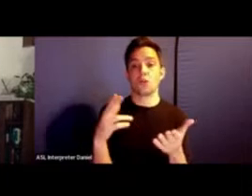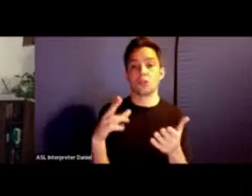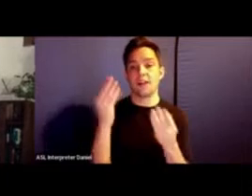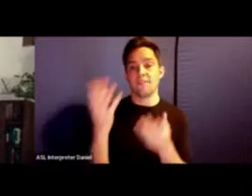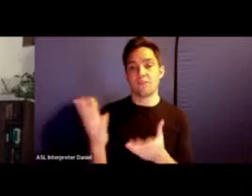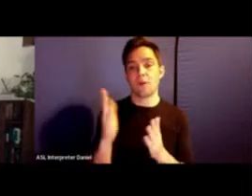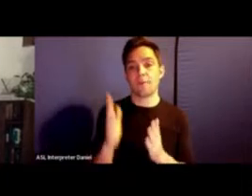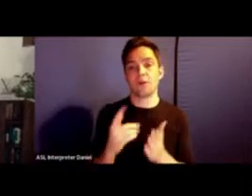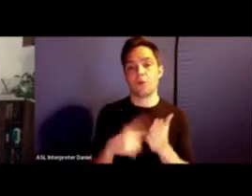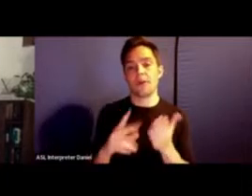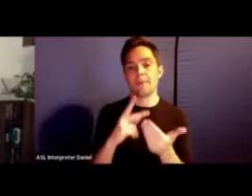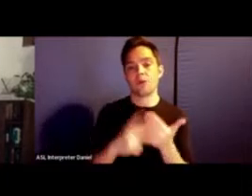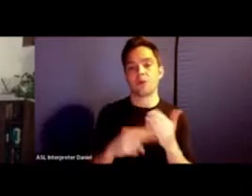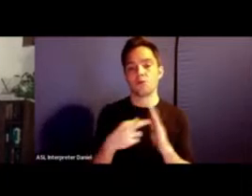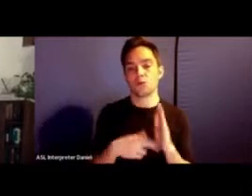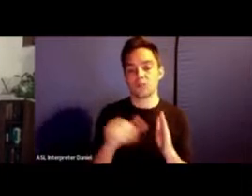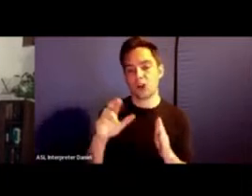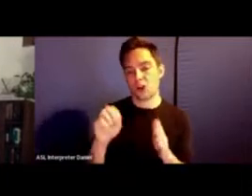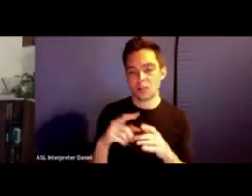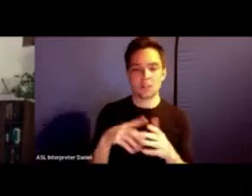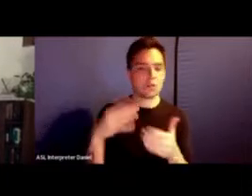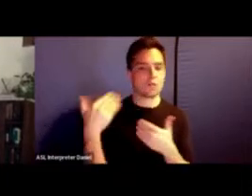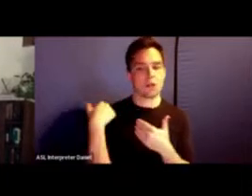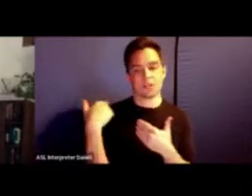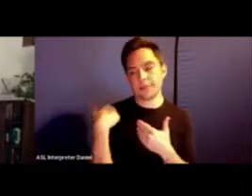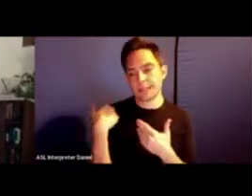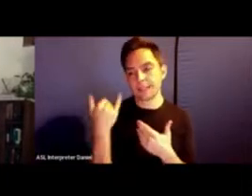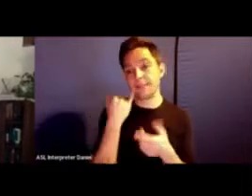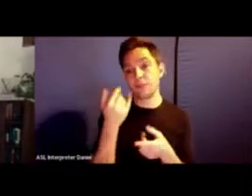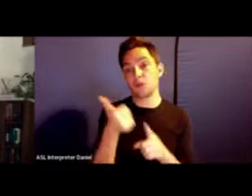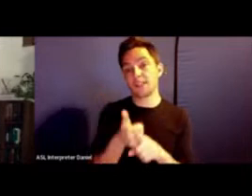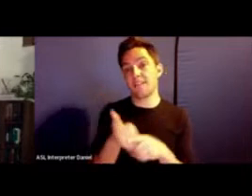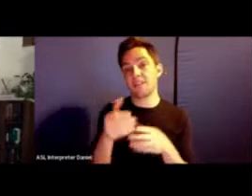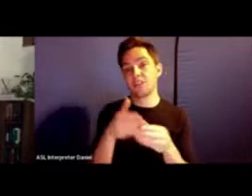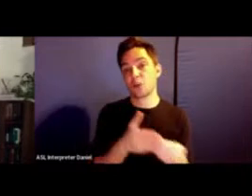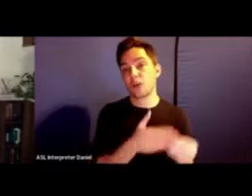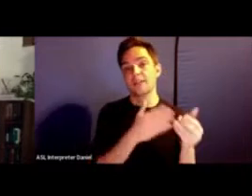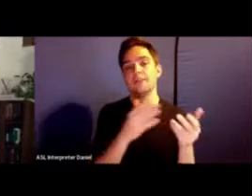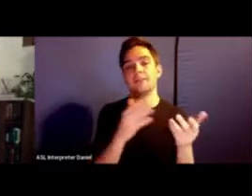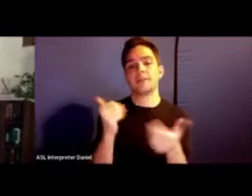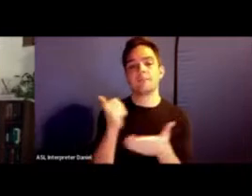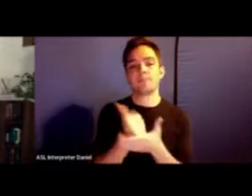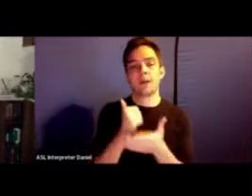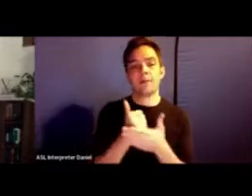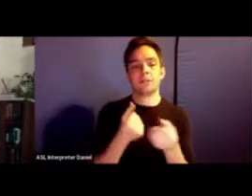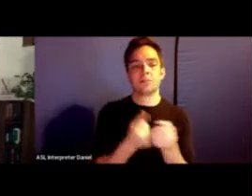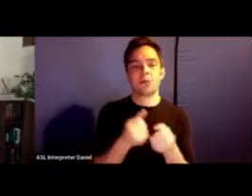what the program rules are, what are the responsibilities if you self direct, helping to support the participant to create a